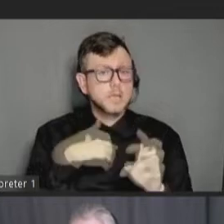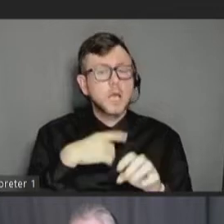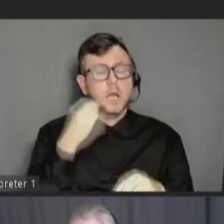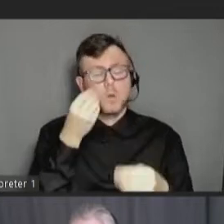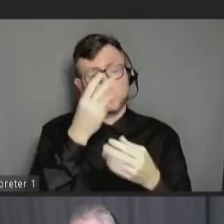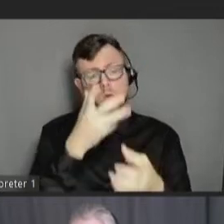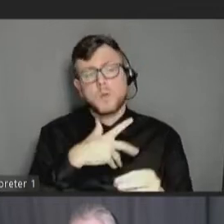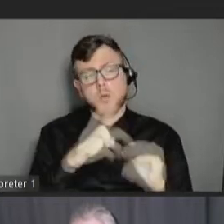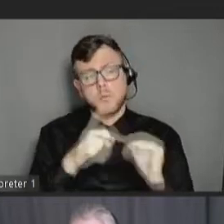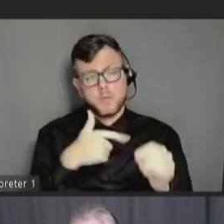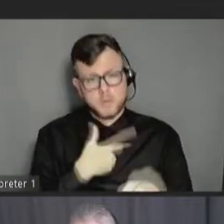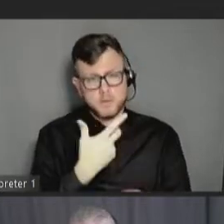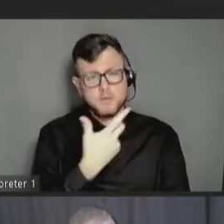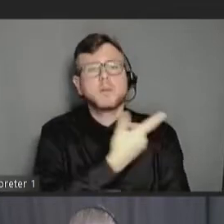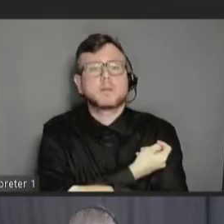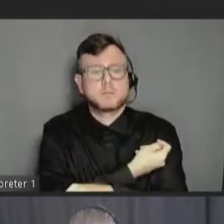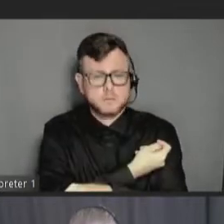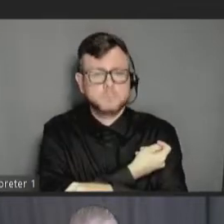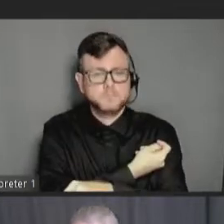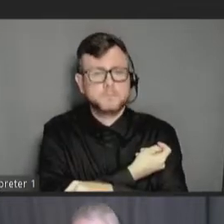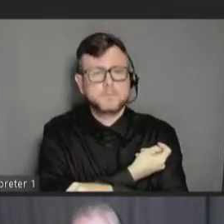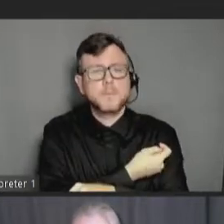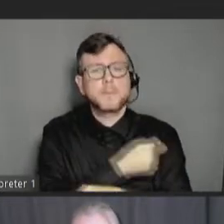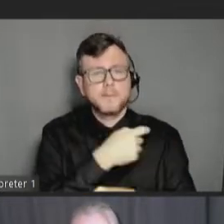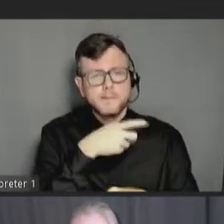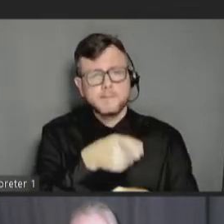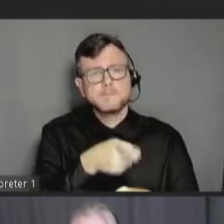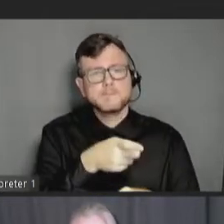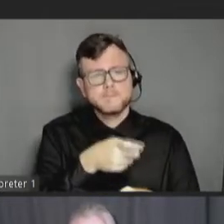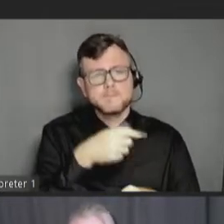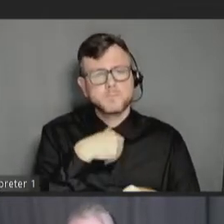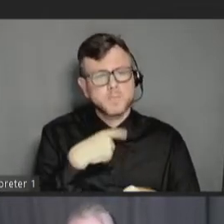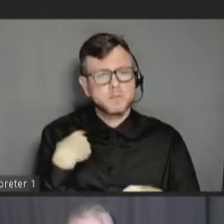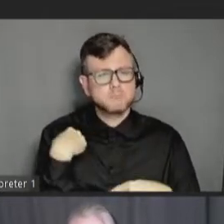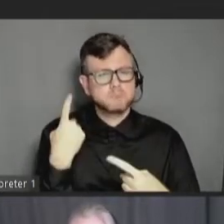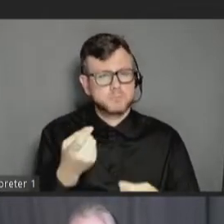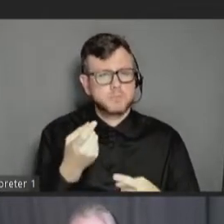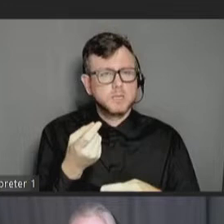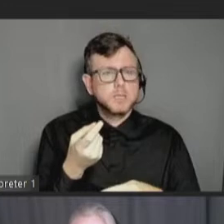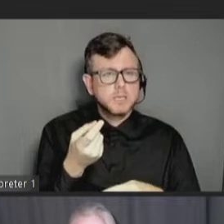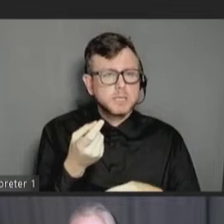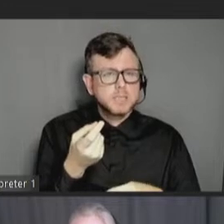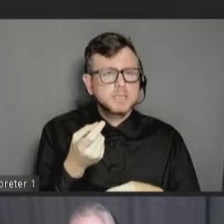there's been a lot of variation over the last 40 years or so. This is not specific to the U.S. But